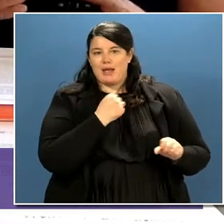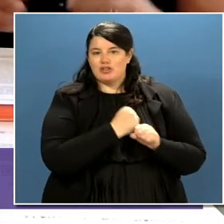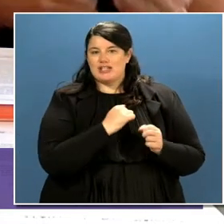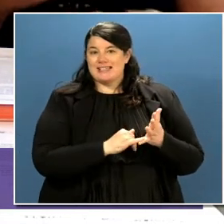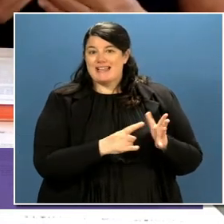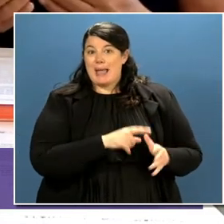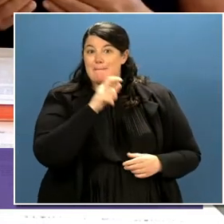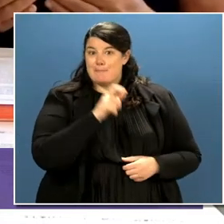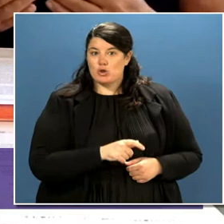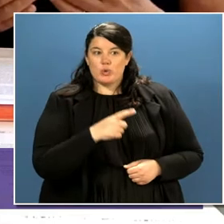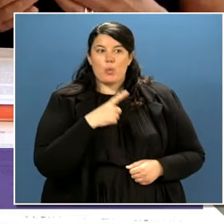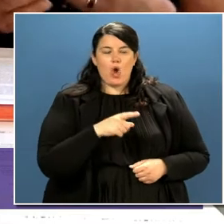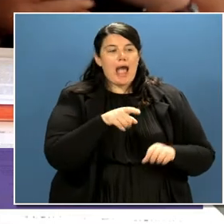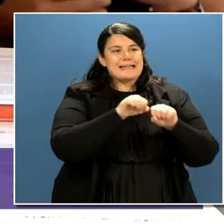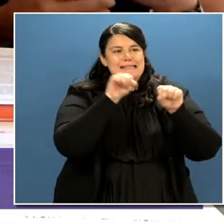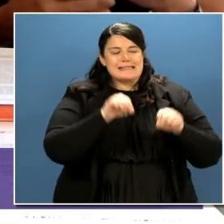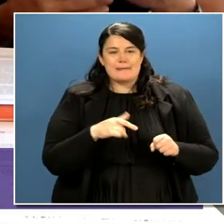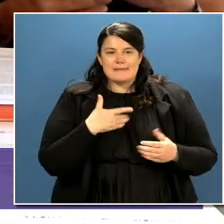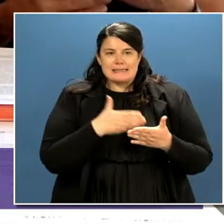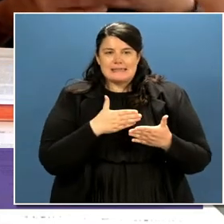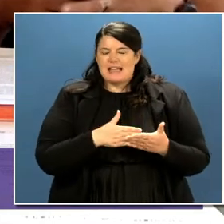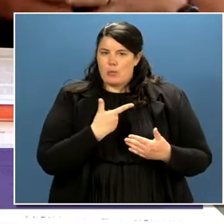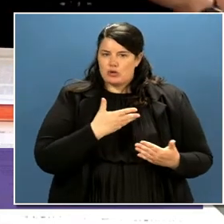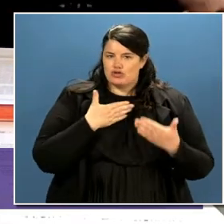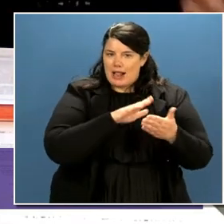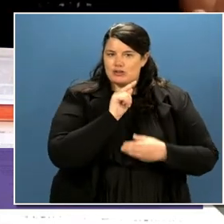challenge the system and they are typically younger.